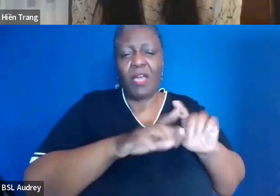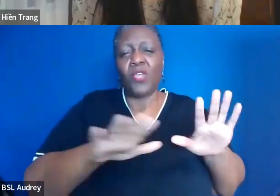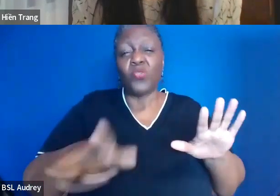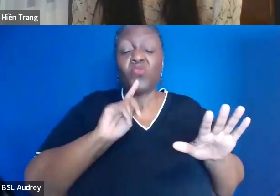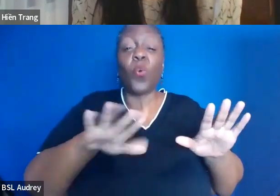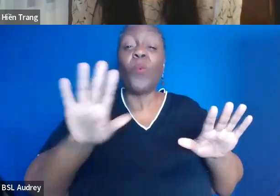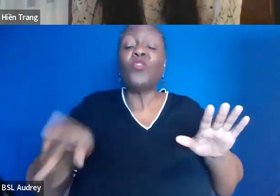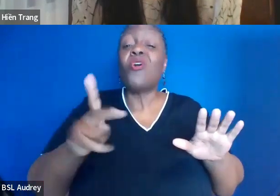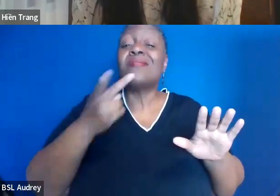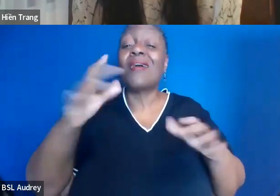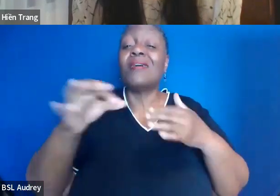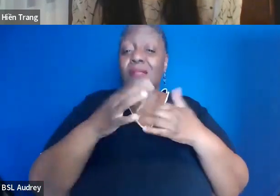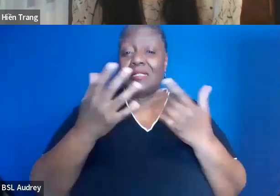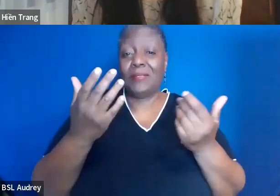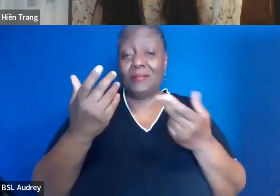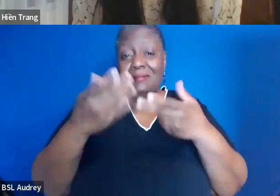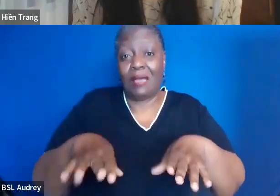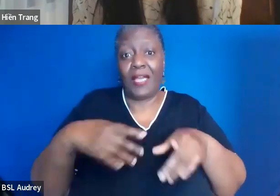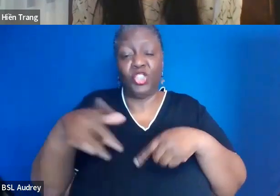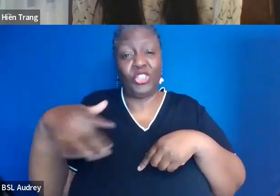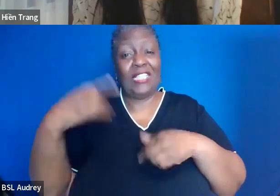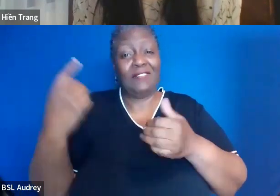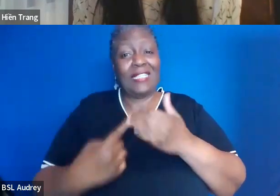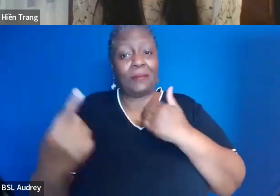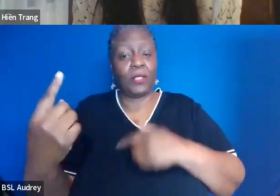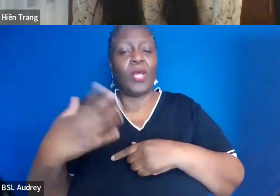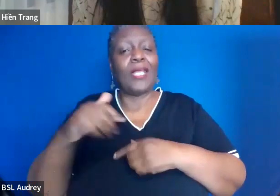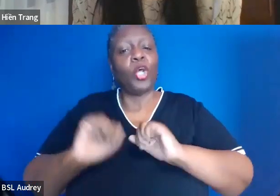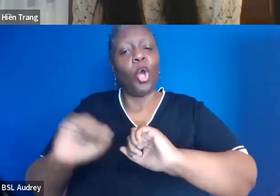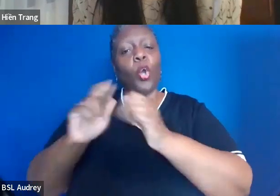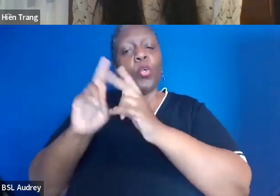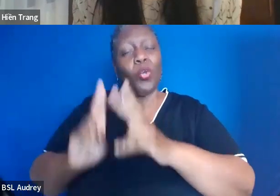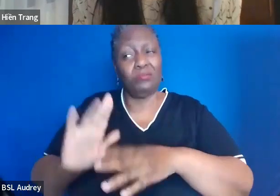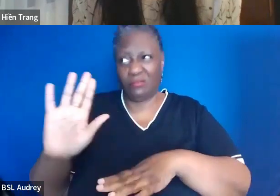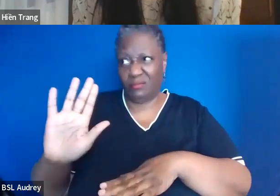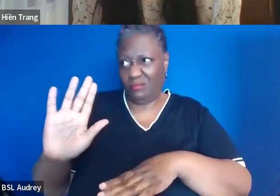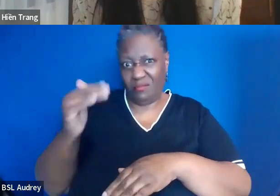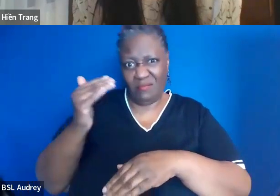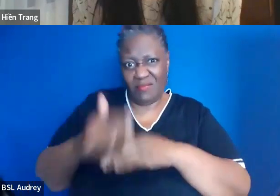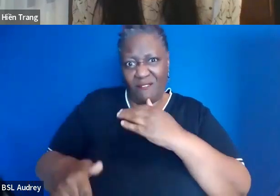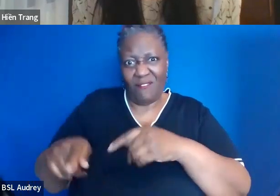died lived by herself independently in her own home which was very unheard of during that time